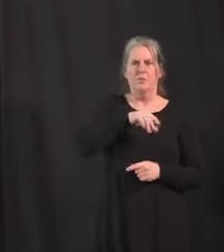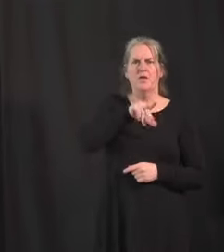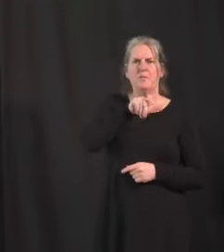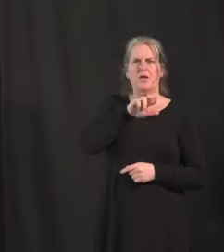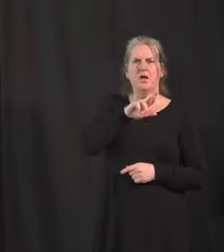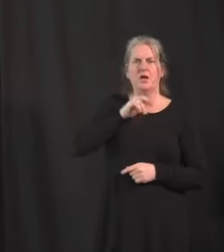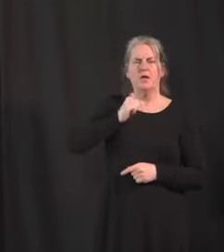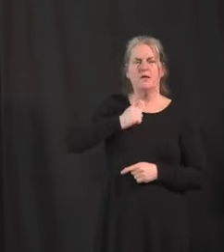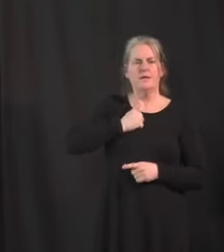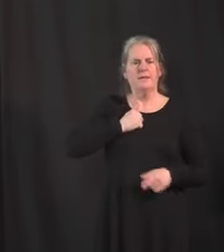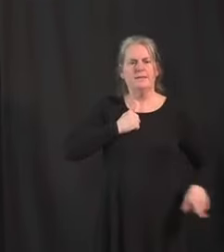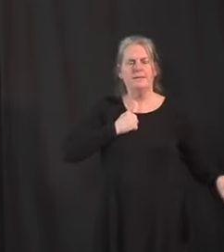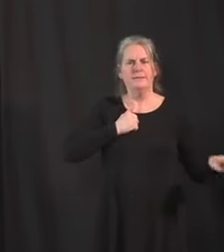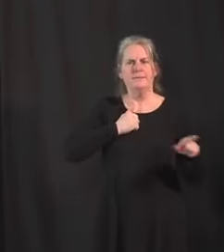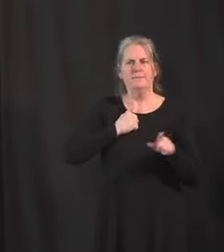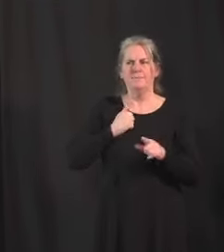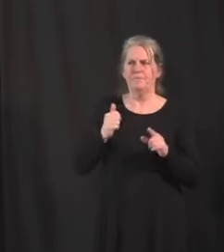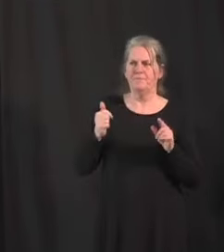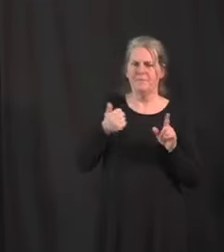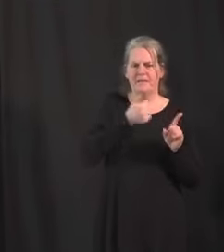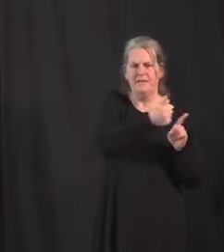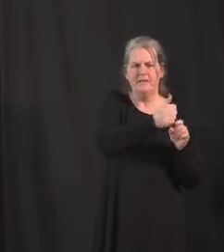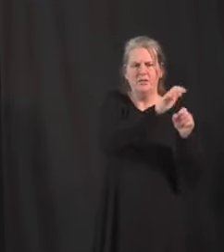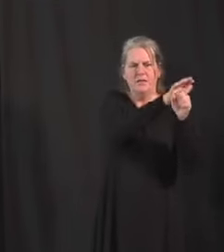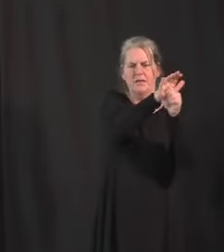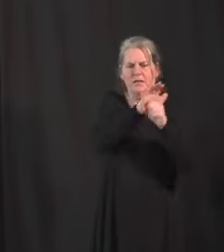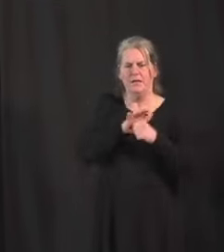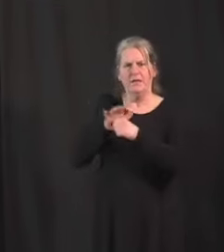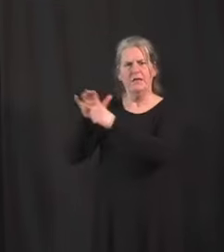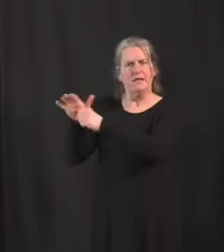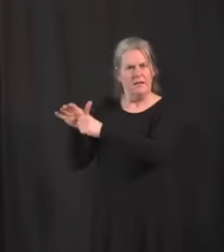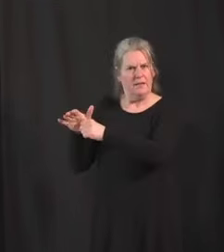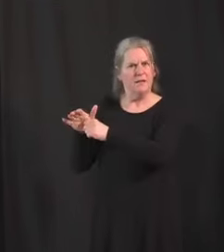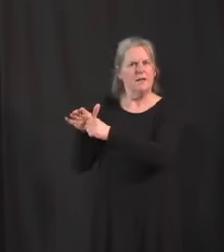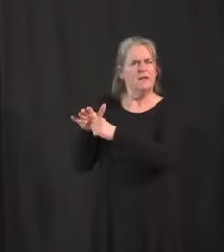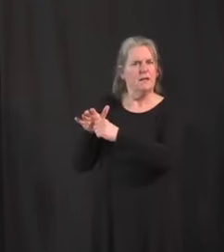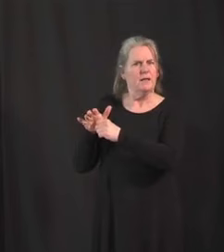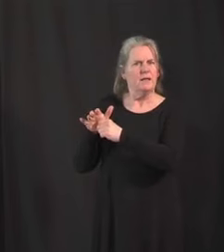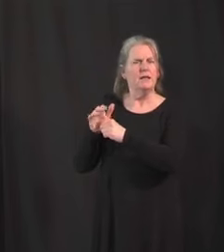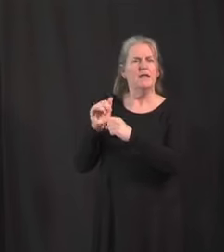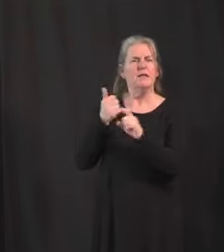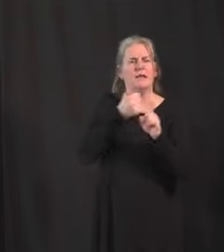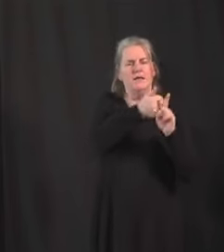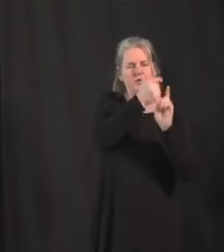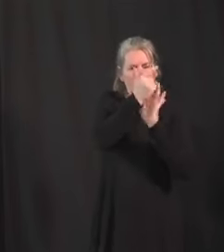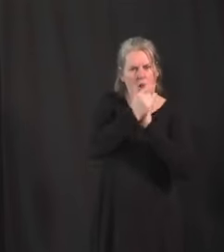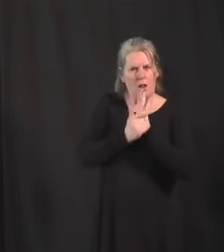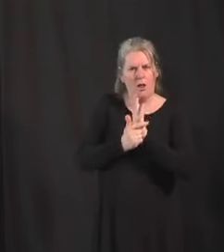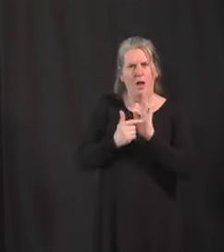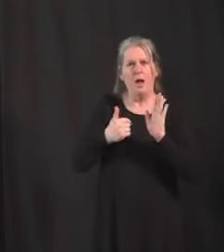INDIVIDUAL REGIONAL ACTS AND MEASURES WAS ENOUGH AND ALSO THE